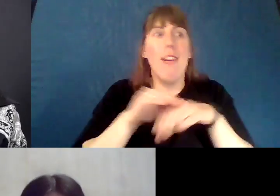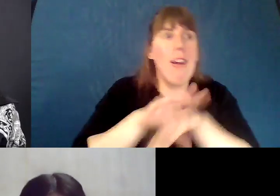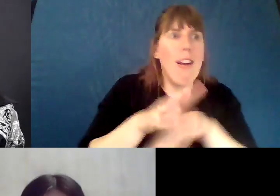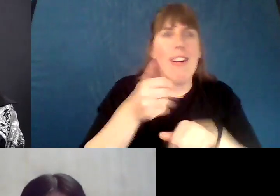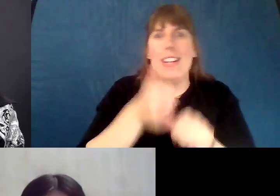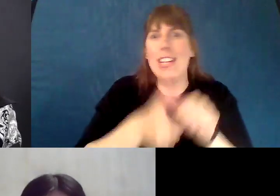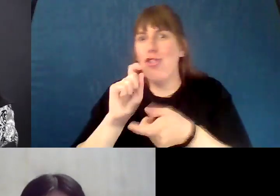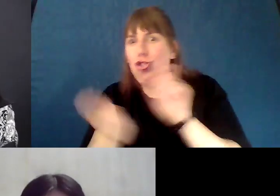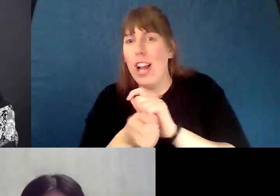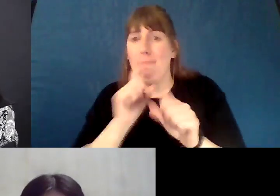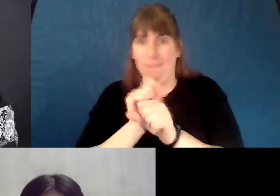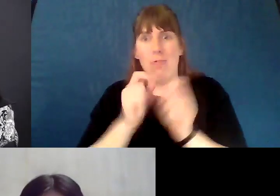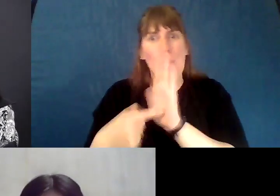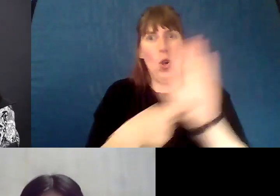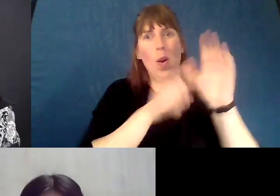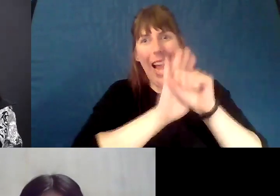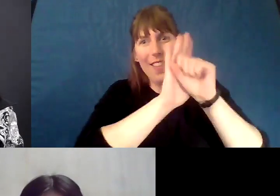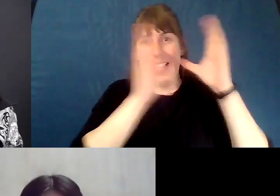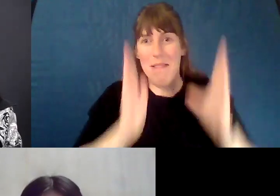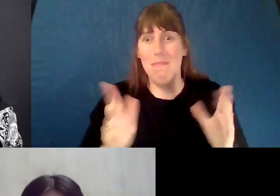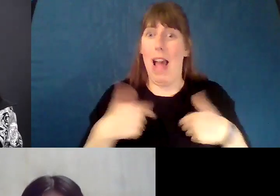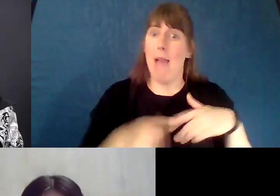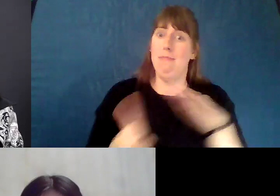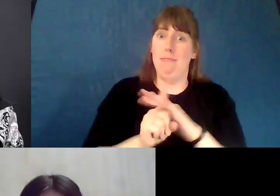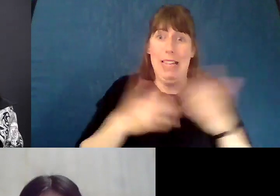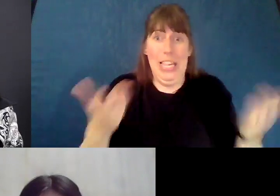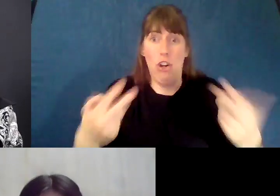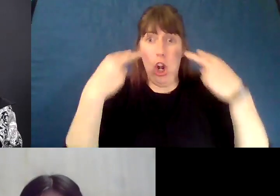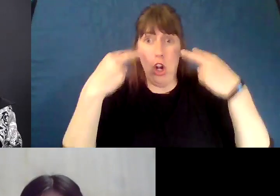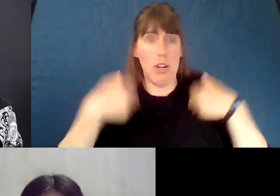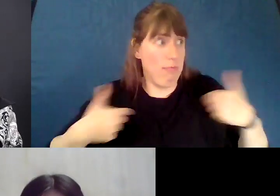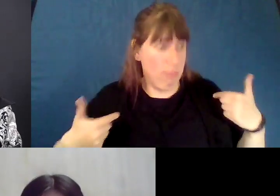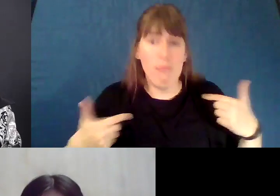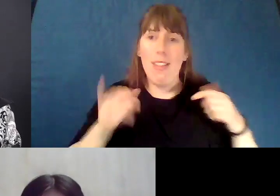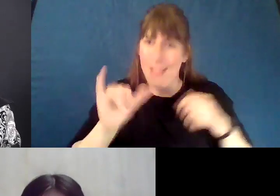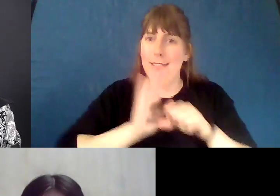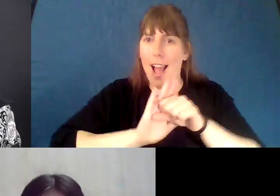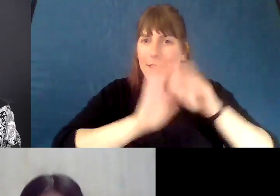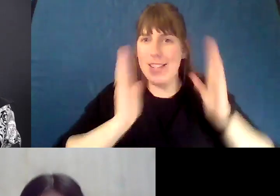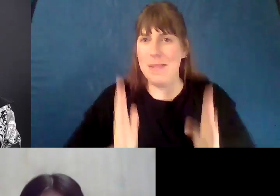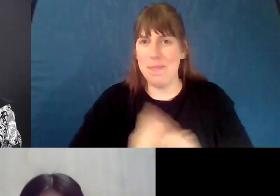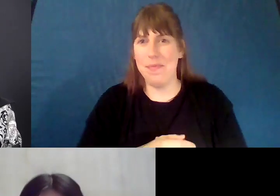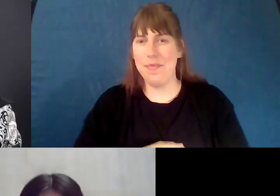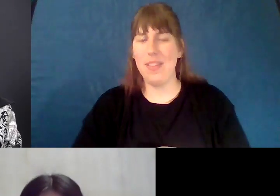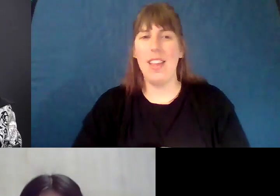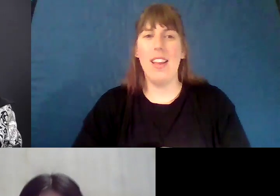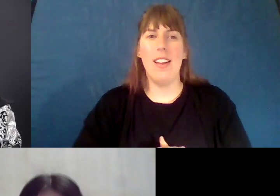just to take up space in these institutions is a form of activism, you know, because it's not